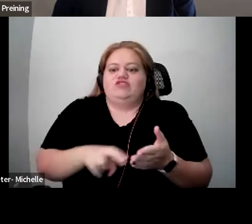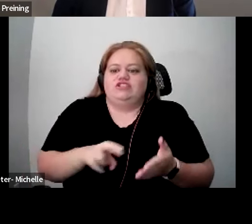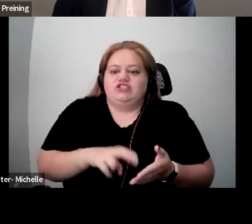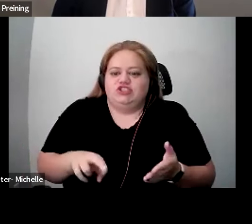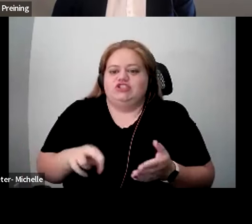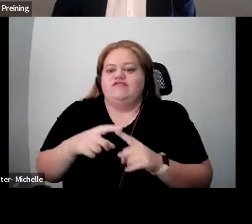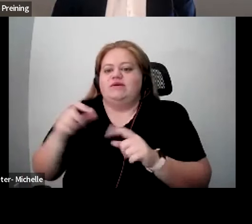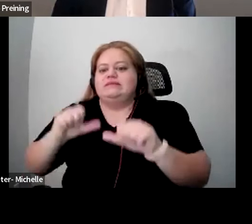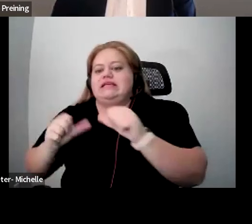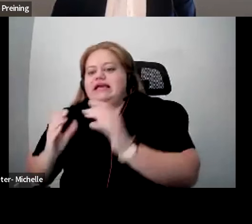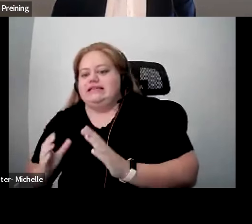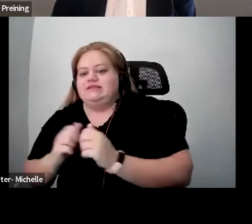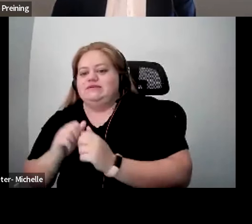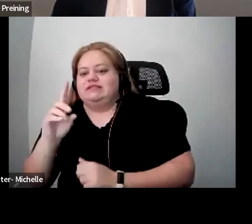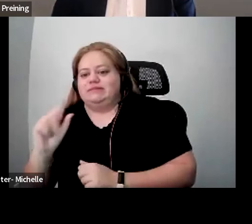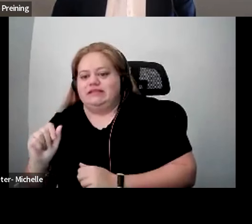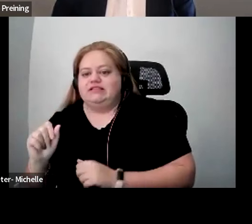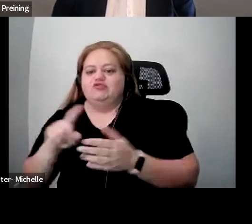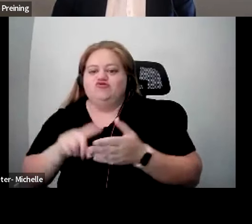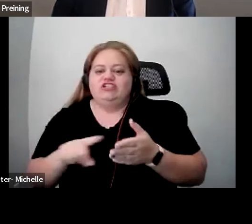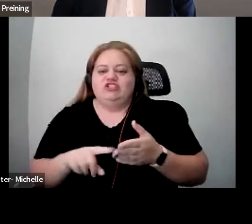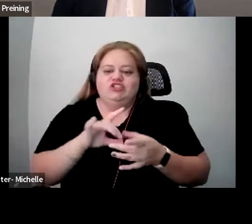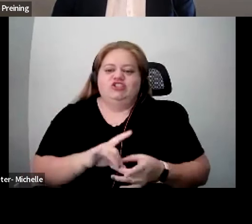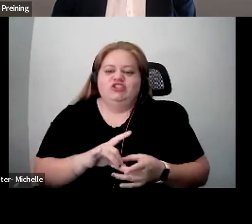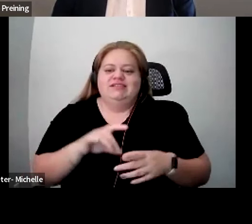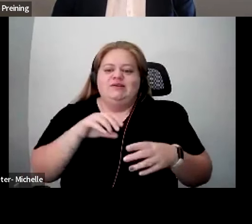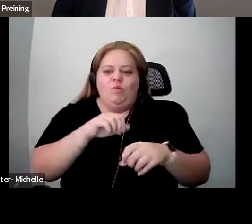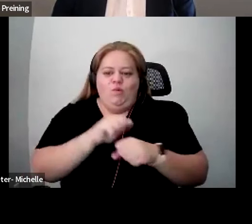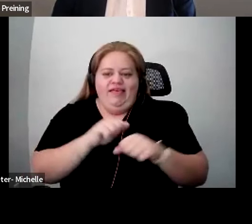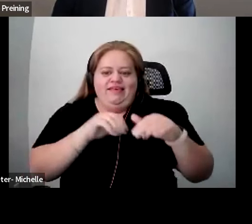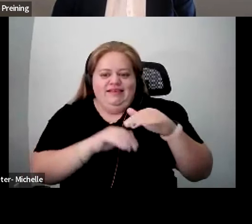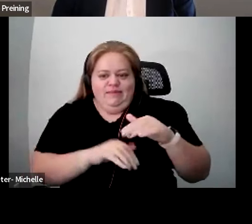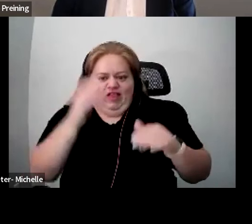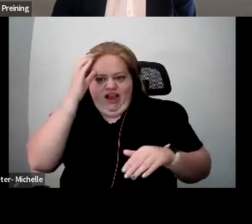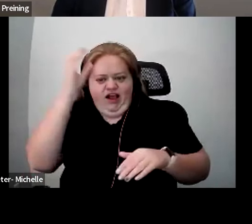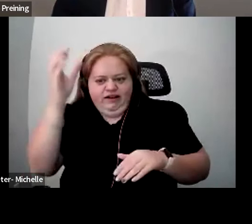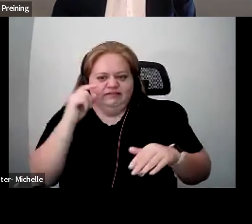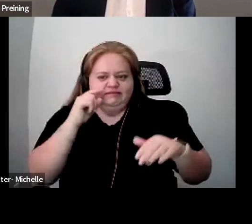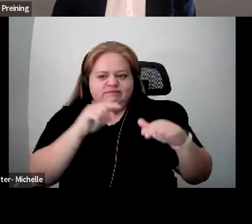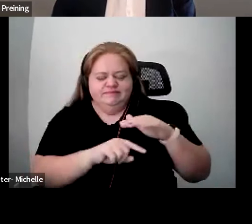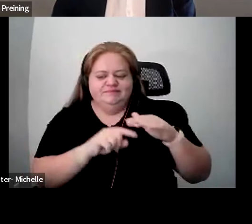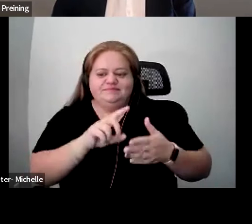with disabilities as well as researchers in the accessibility space. And we finally got the message.